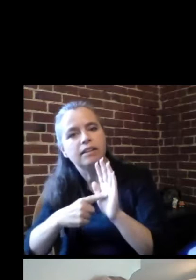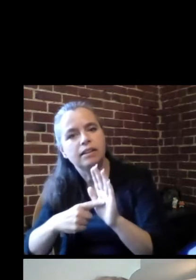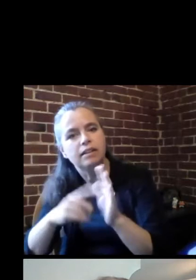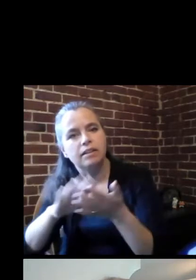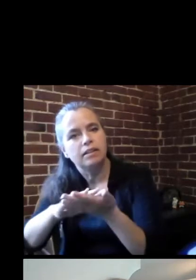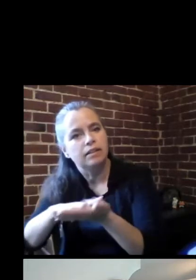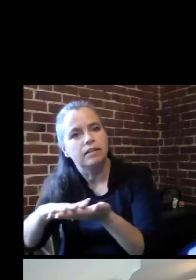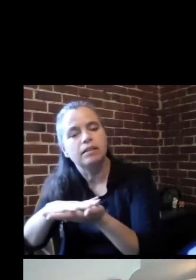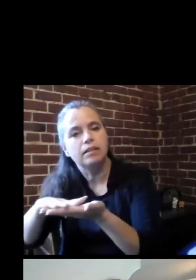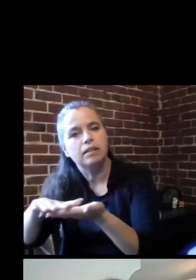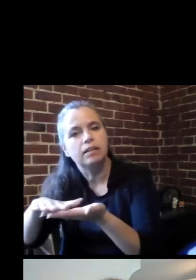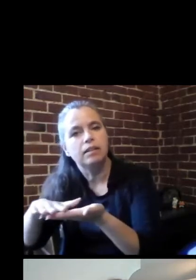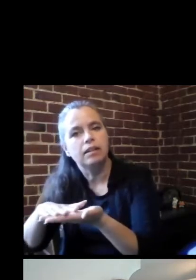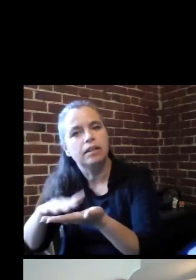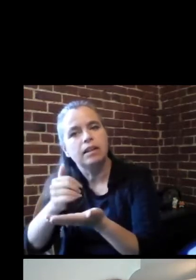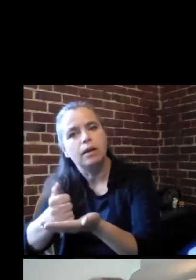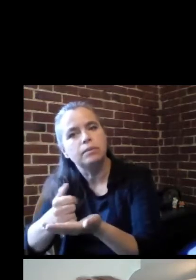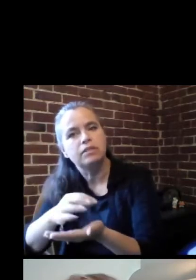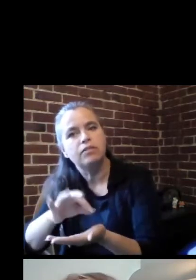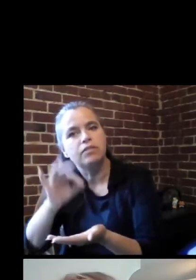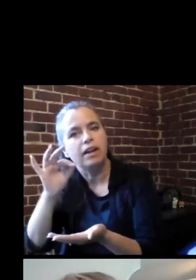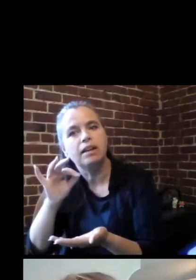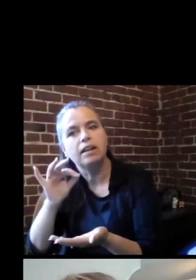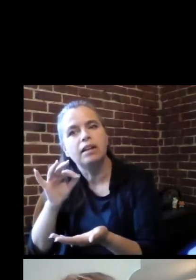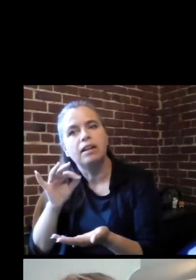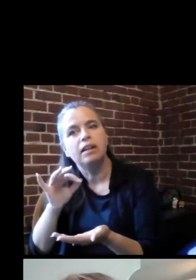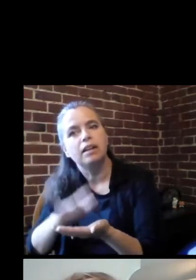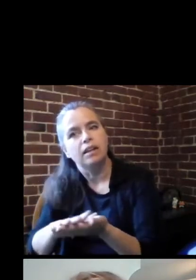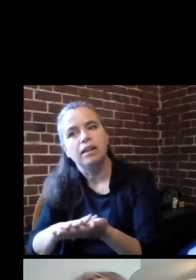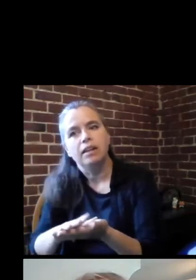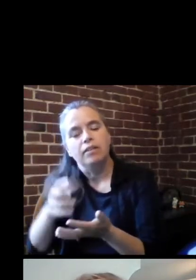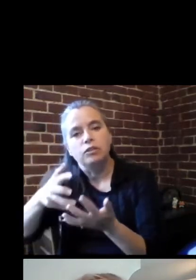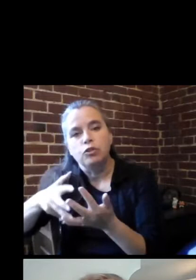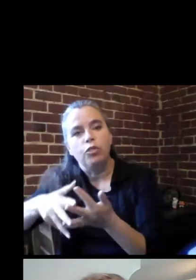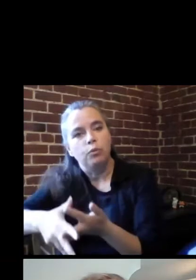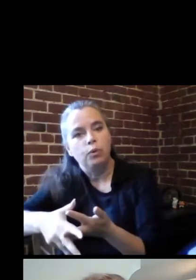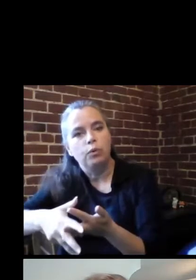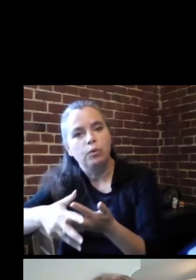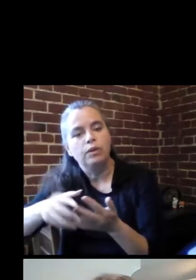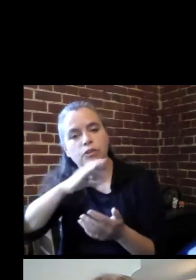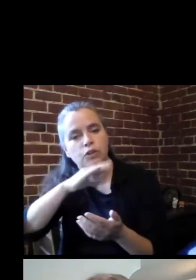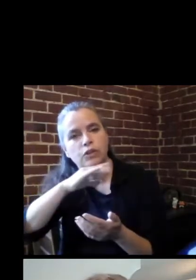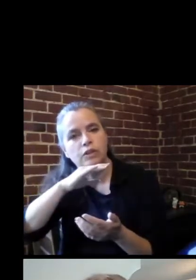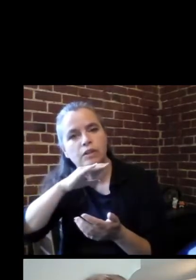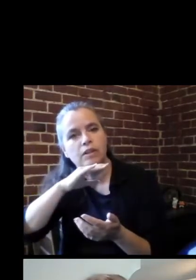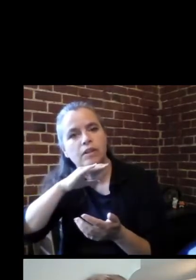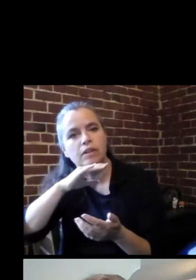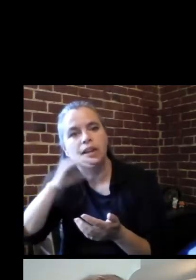And that helps us find, you know, pushes through the screen, it's dirt. Right? If it does not, it's either an artifact or a rock.